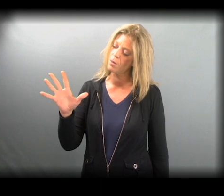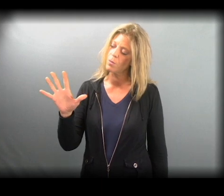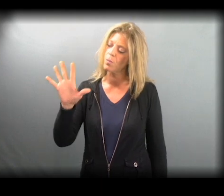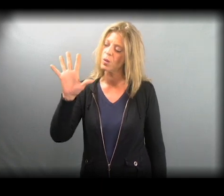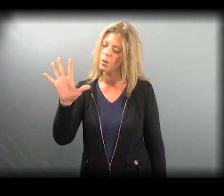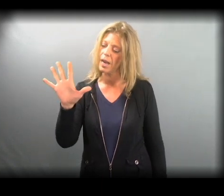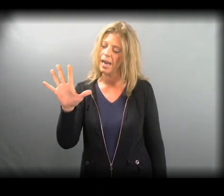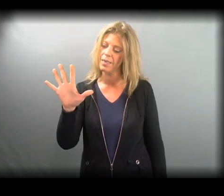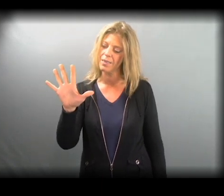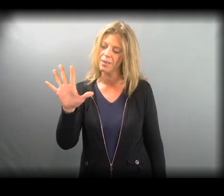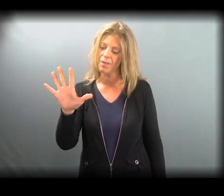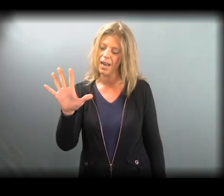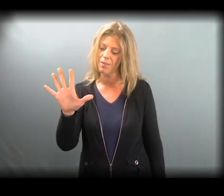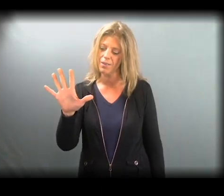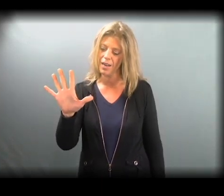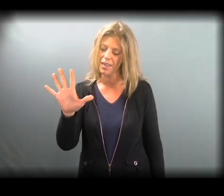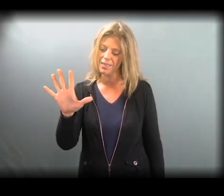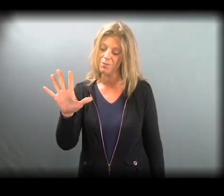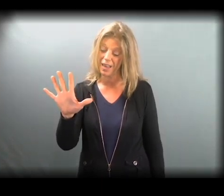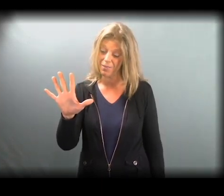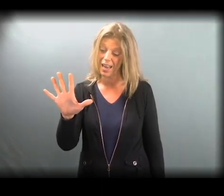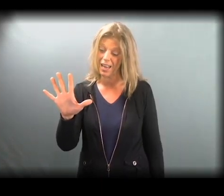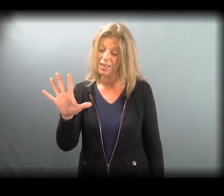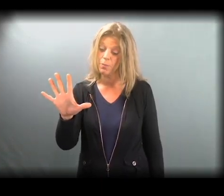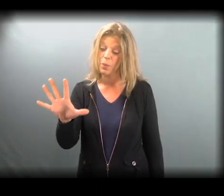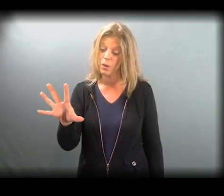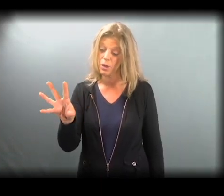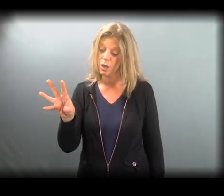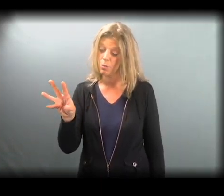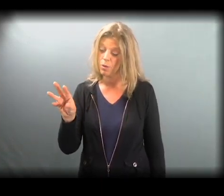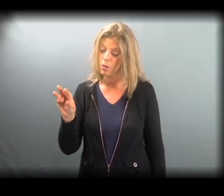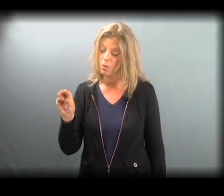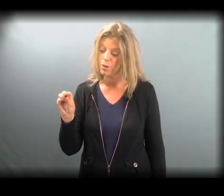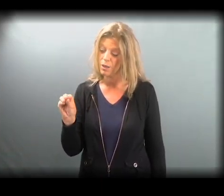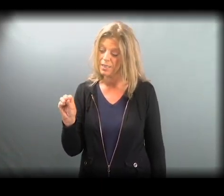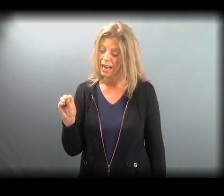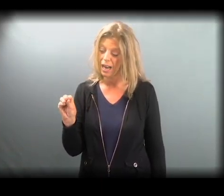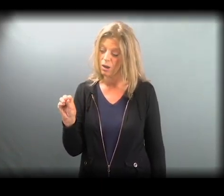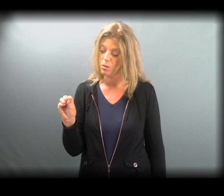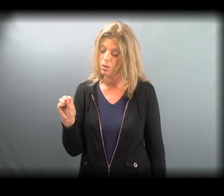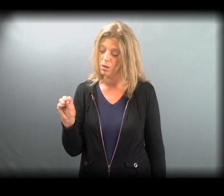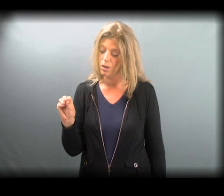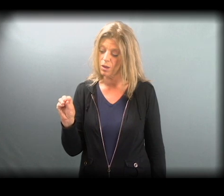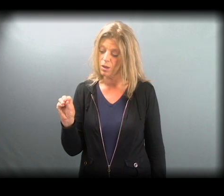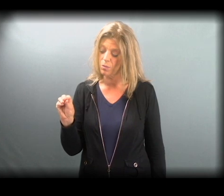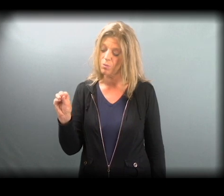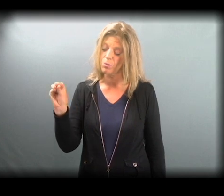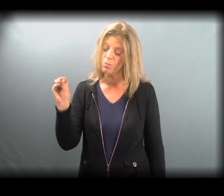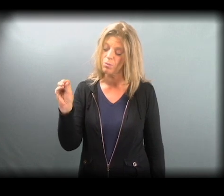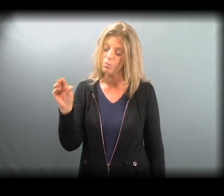So, you hands are 5 - your hand is a 5-hand and you're going to pull your fingers out,